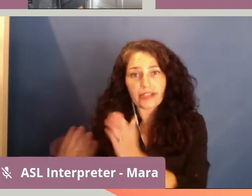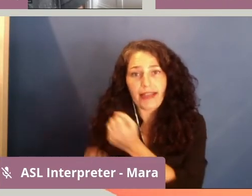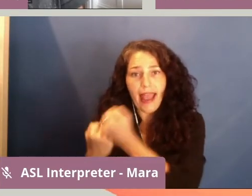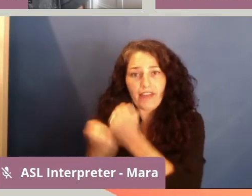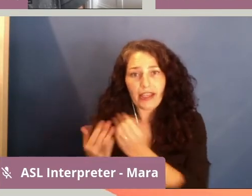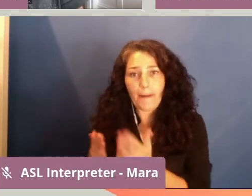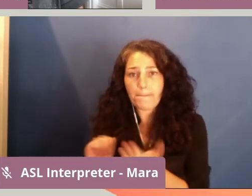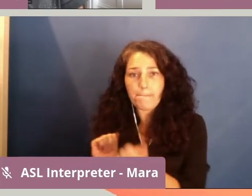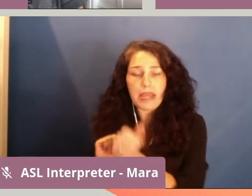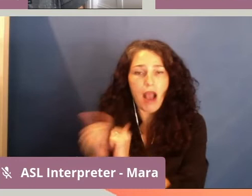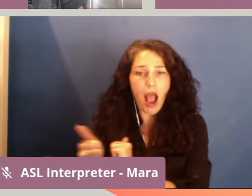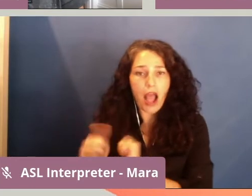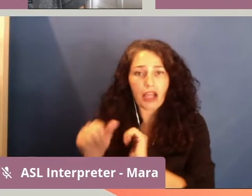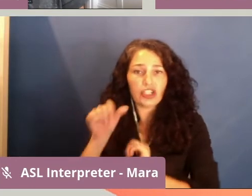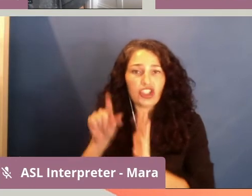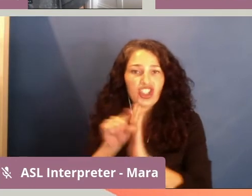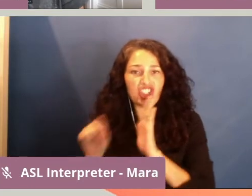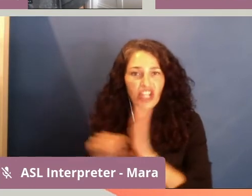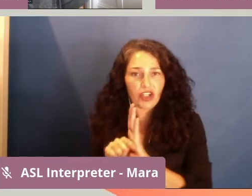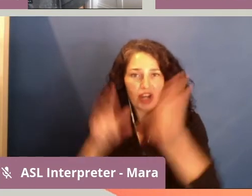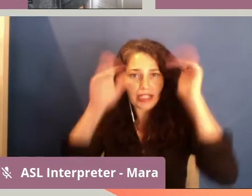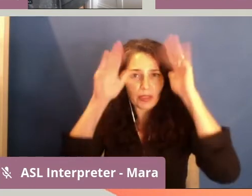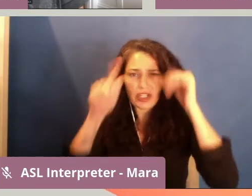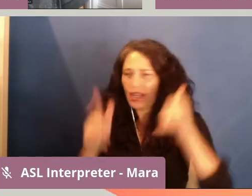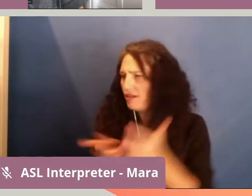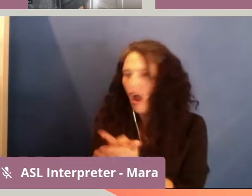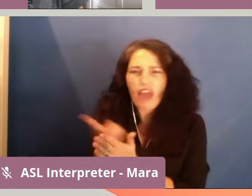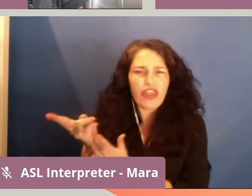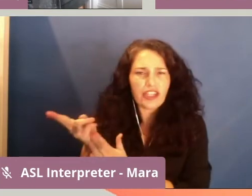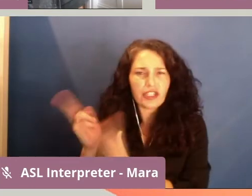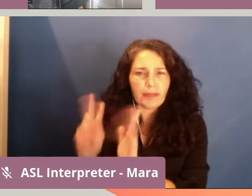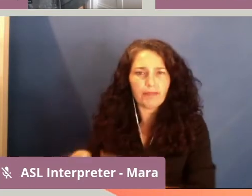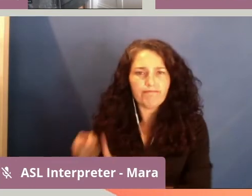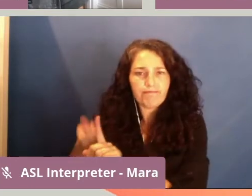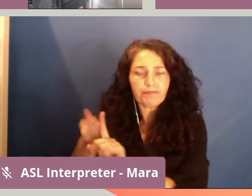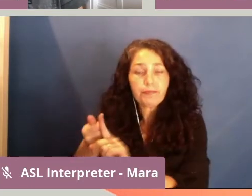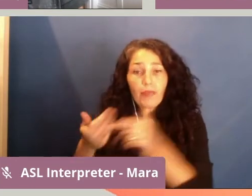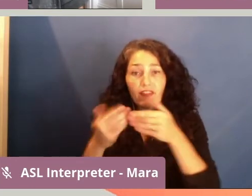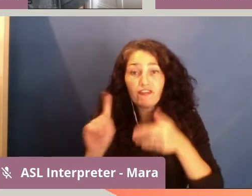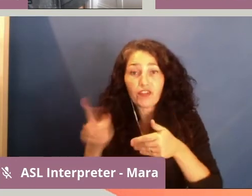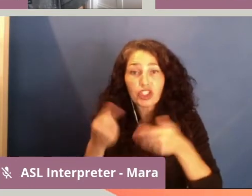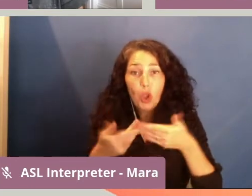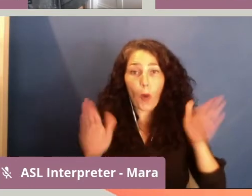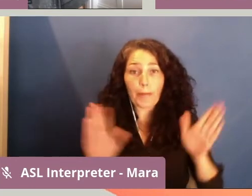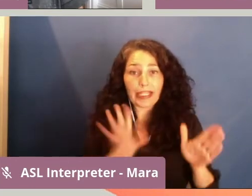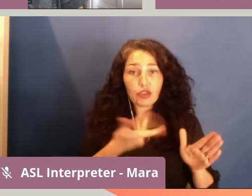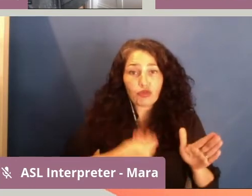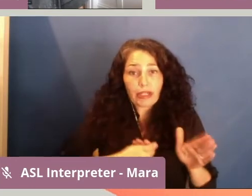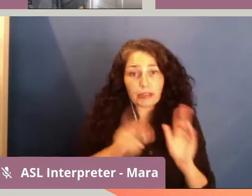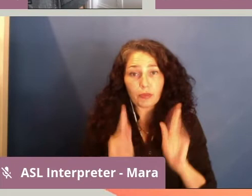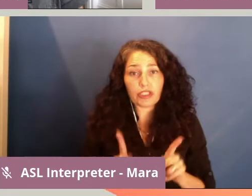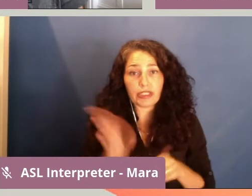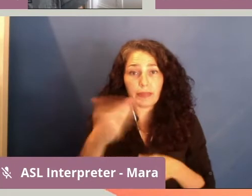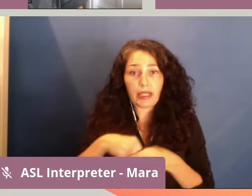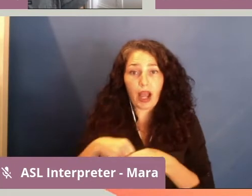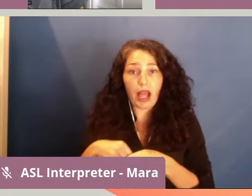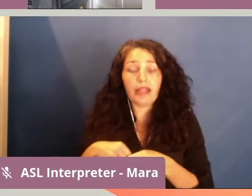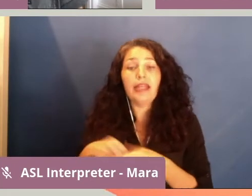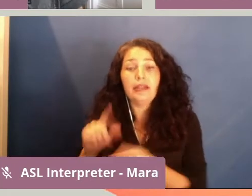to live more authentically, Laverne is the first openly trans person to appear on the covers of "Time", "Cosmopolitan",